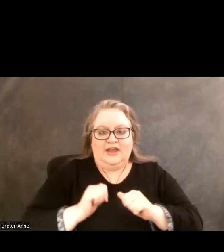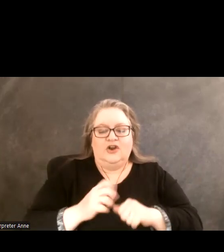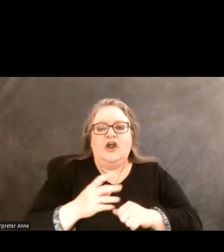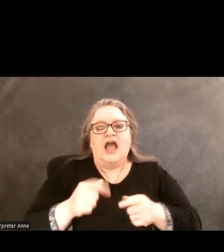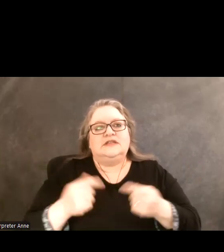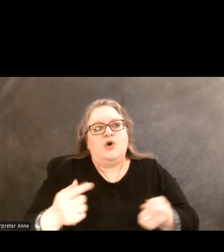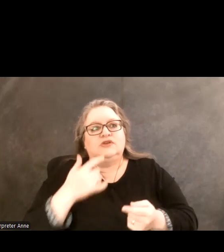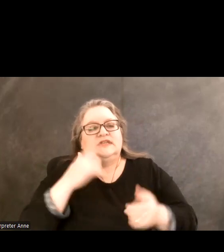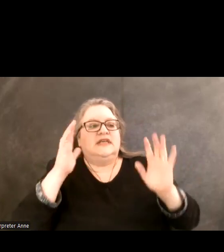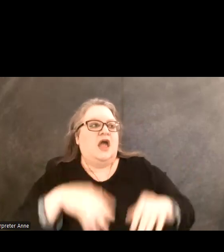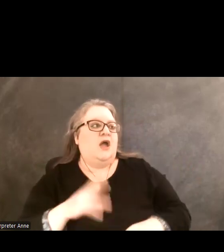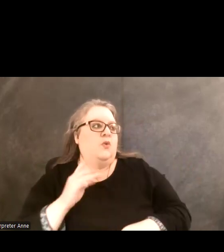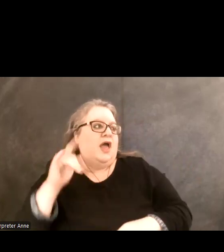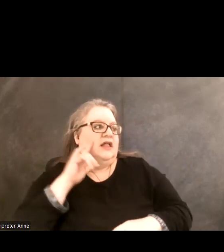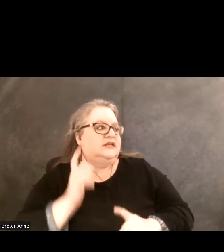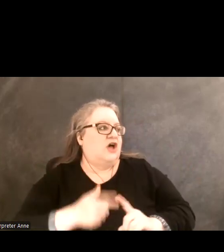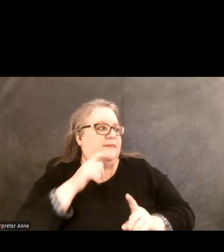Well, it's automatically not theater because there's a